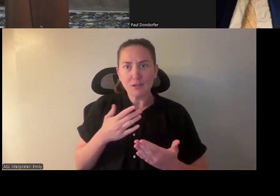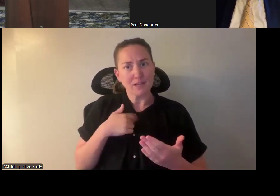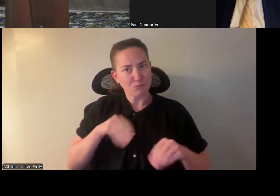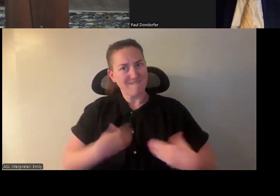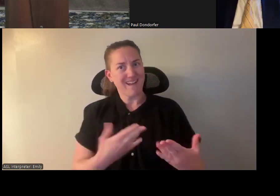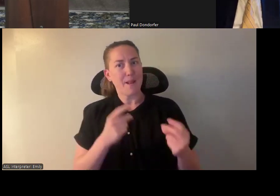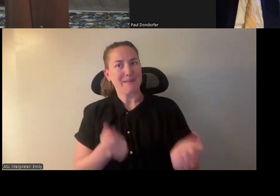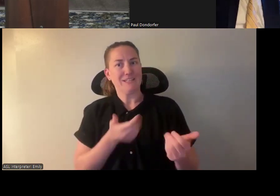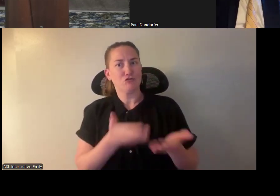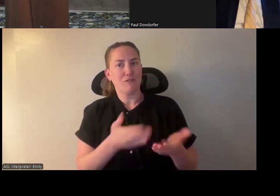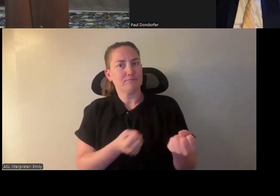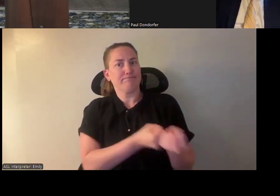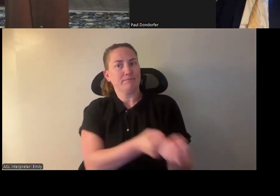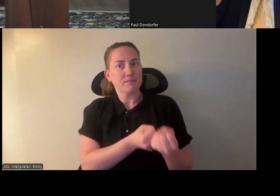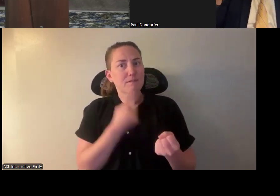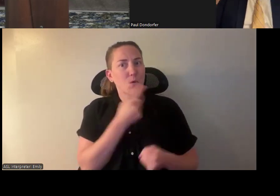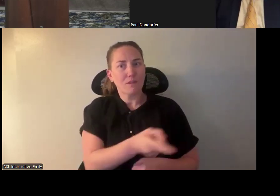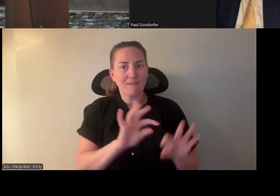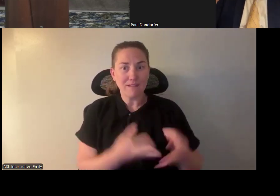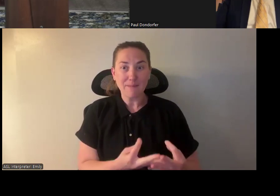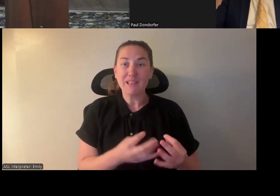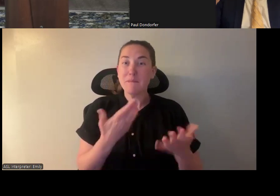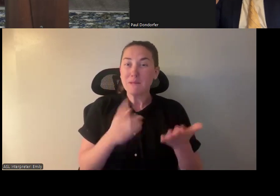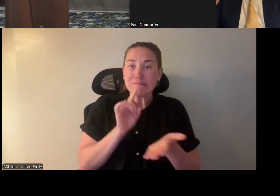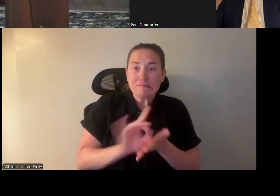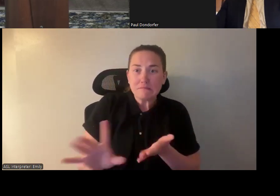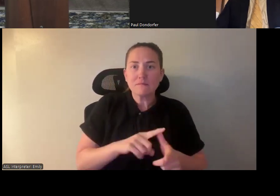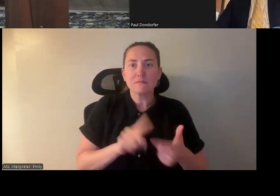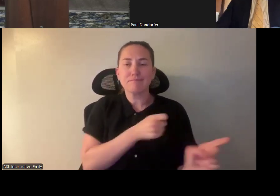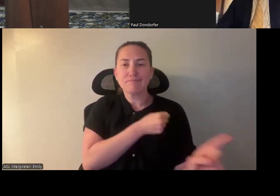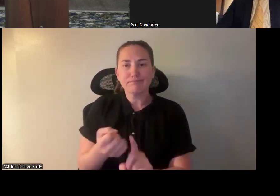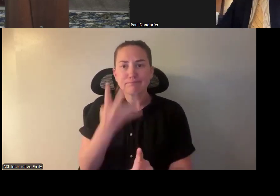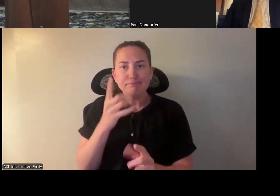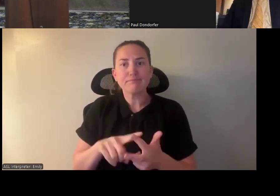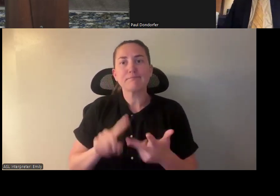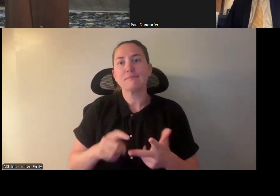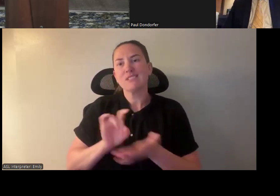for them and family members that may be facing separation detention deportation and every other